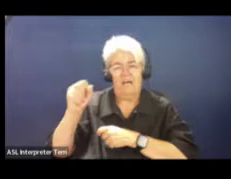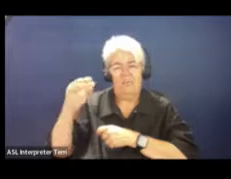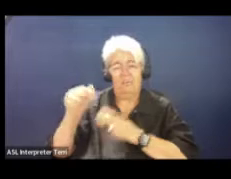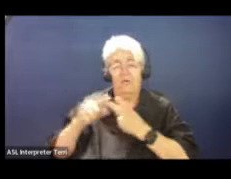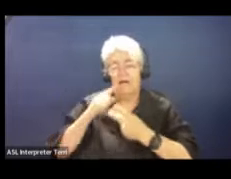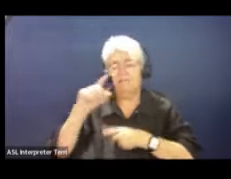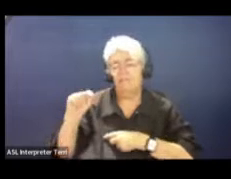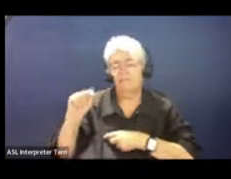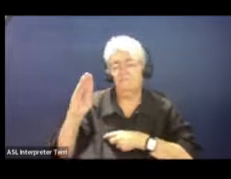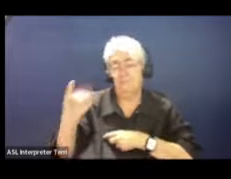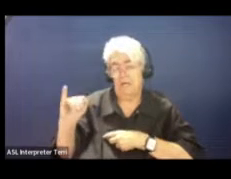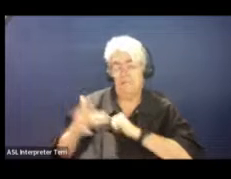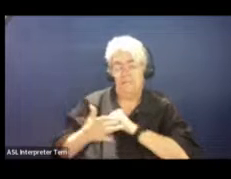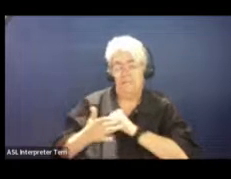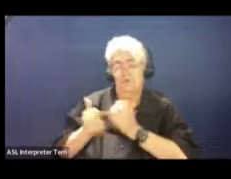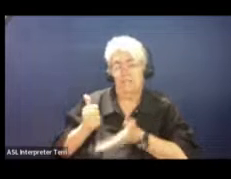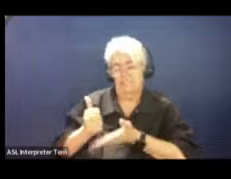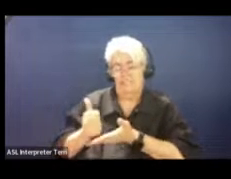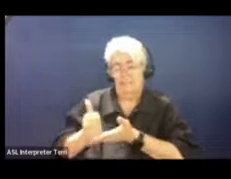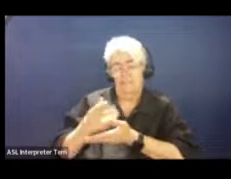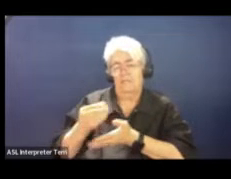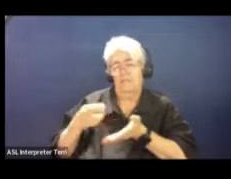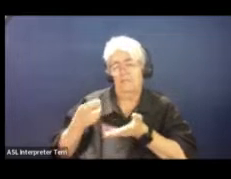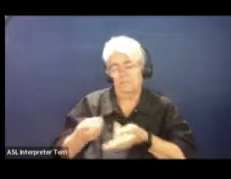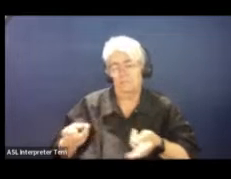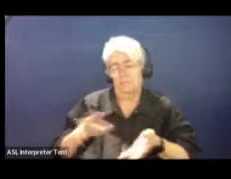Injury, Technical Assistance and Resource Center. Next slide.